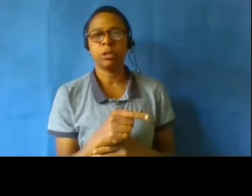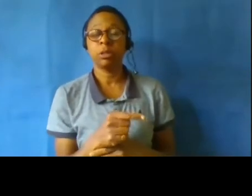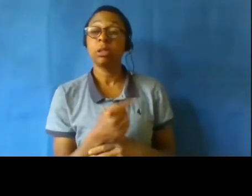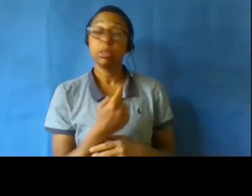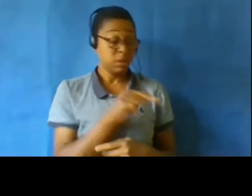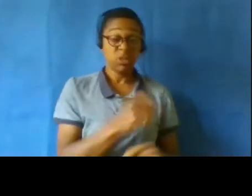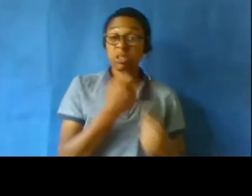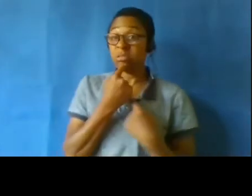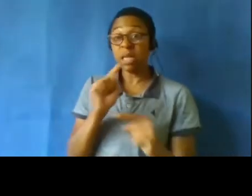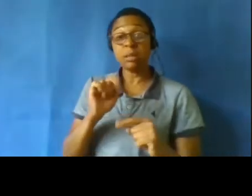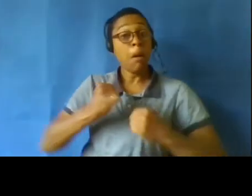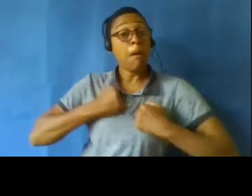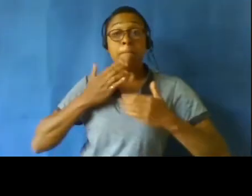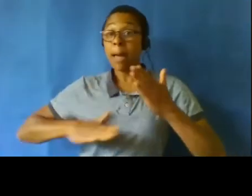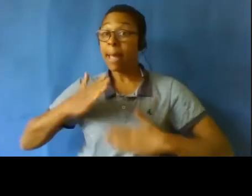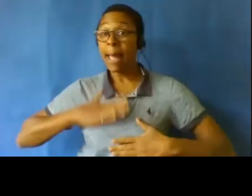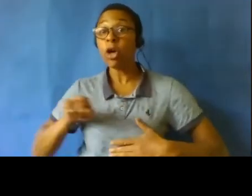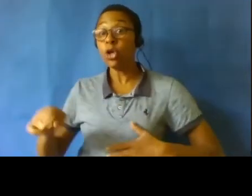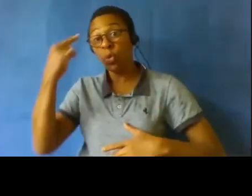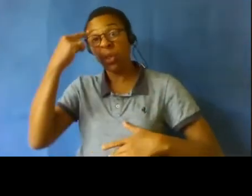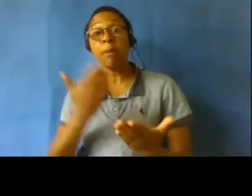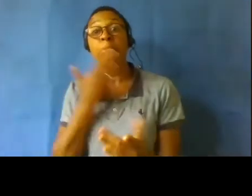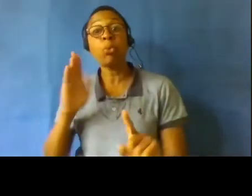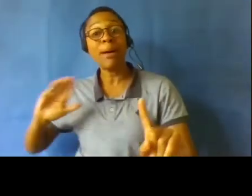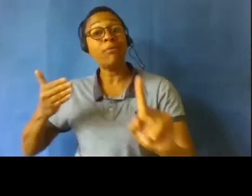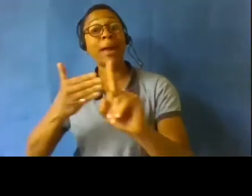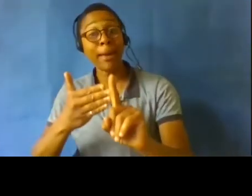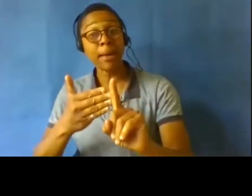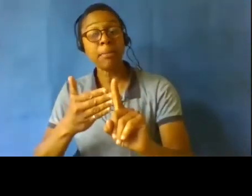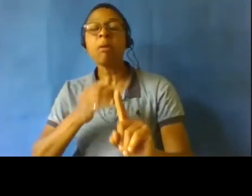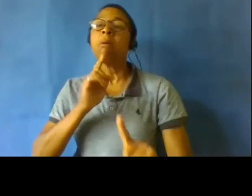but redefines the criteria by which we judge and perceive the purpose of